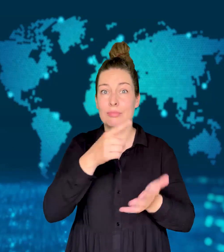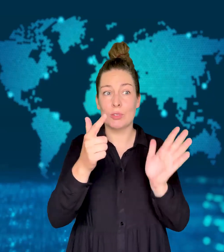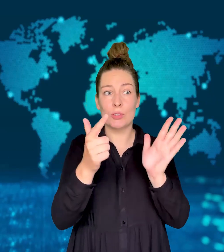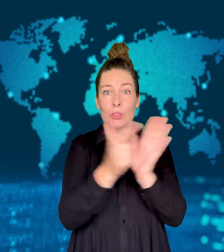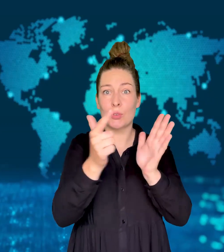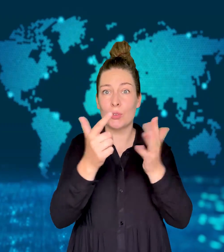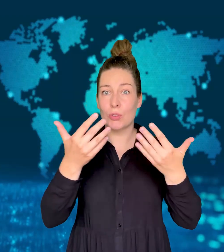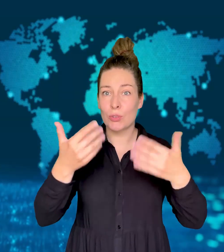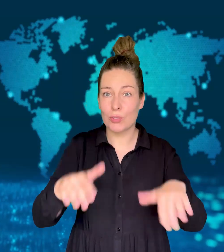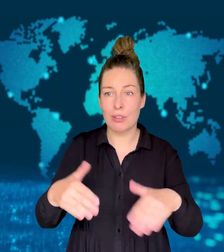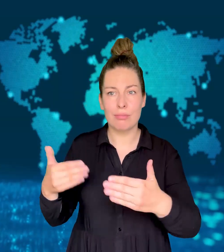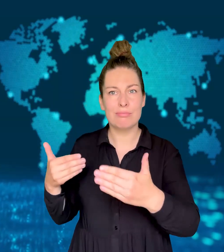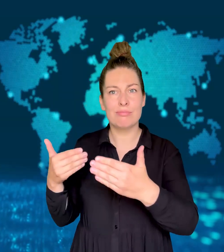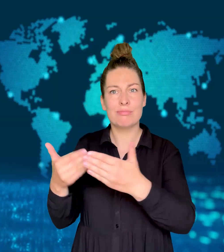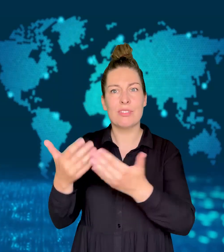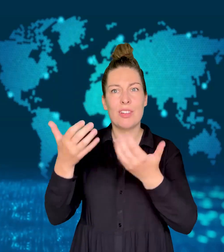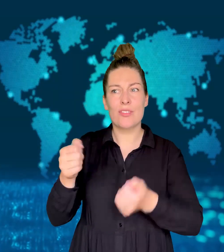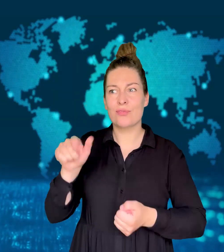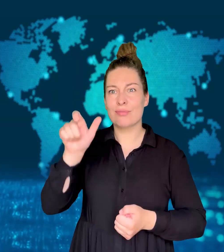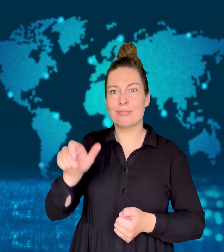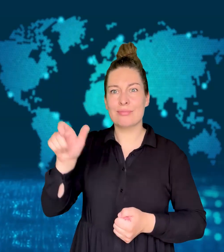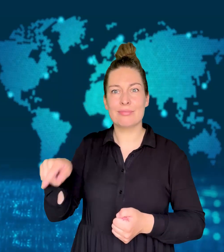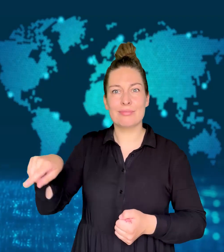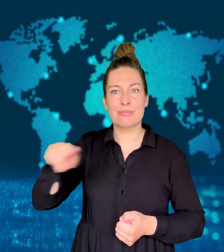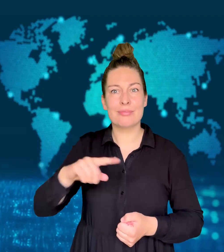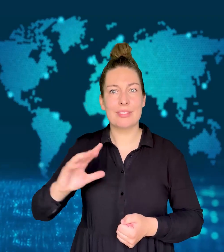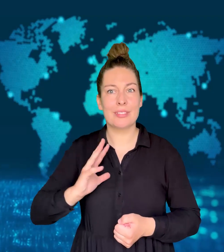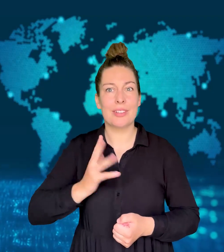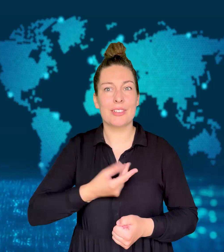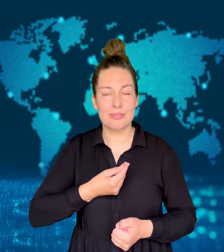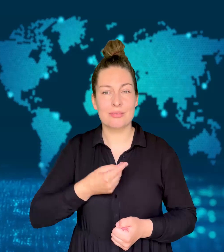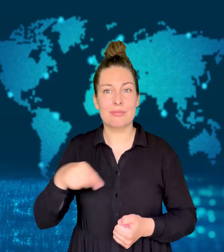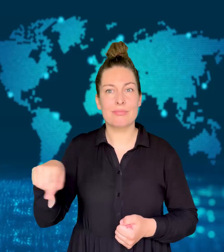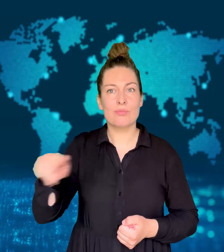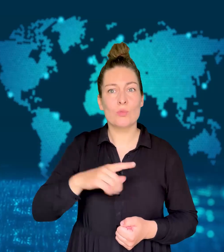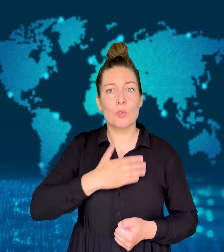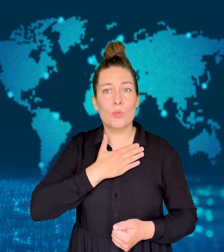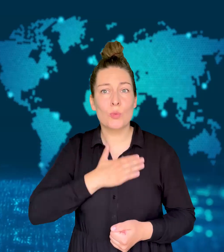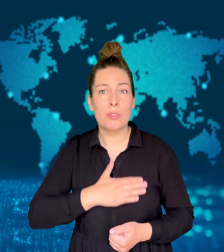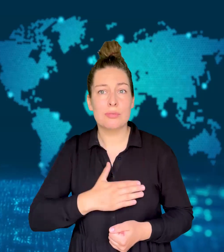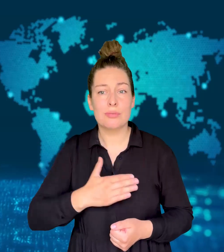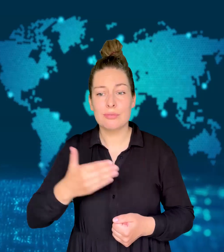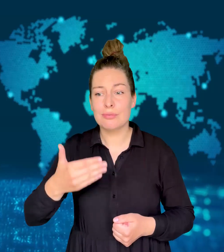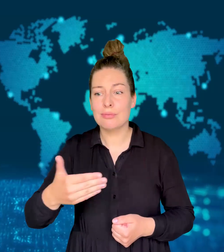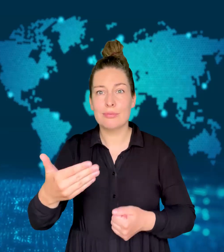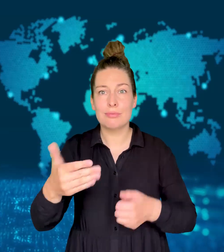is against the law.